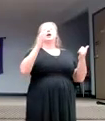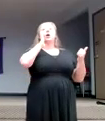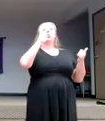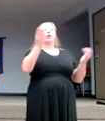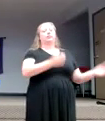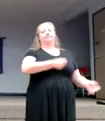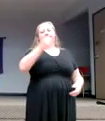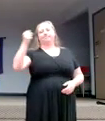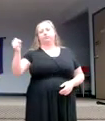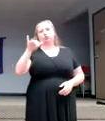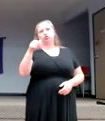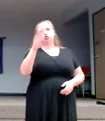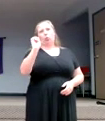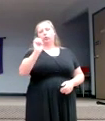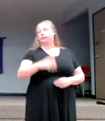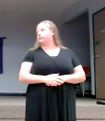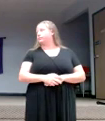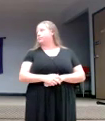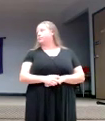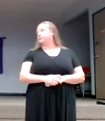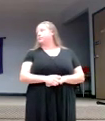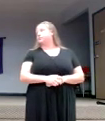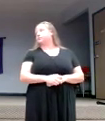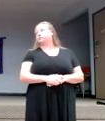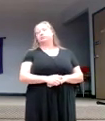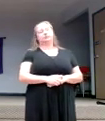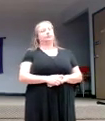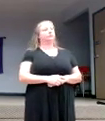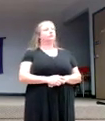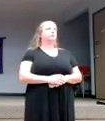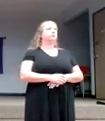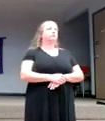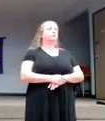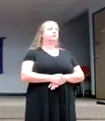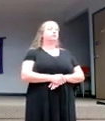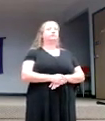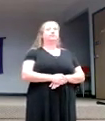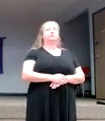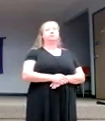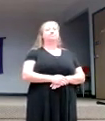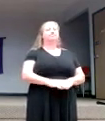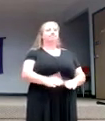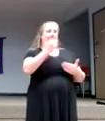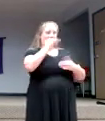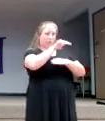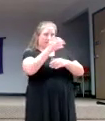and pass this off to Joe so that he can go into the construction piece. Good evening, everyone.